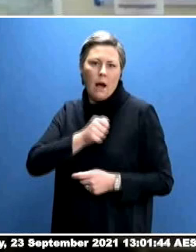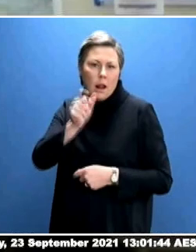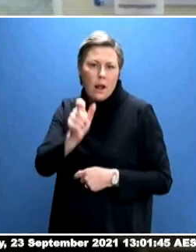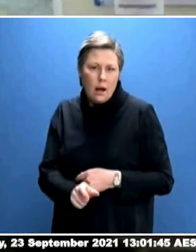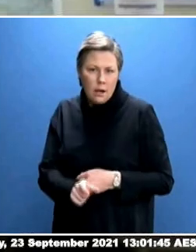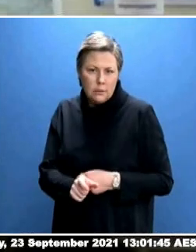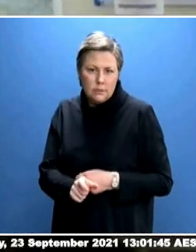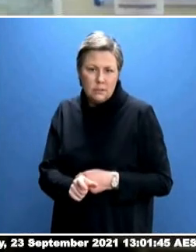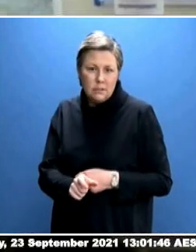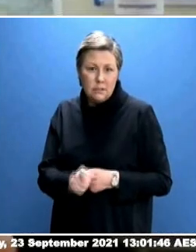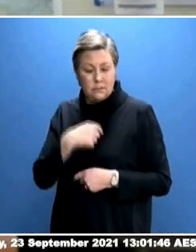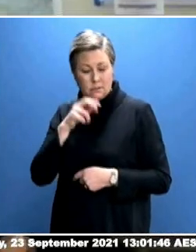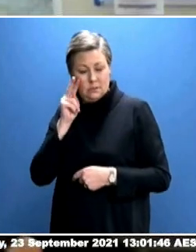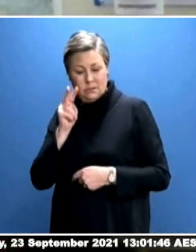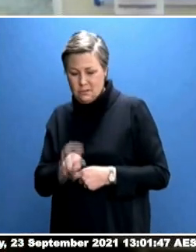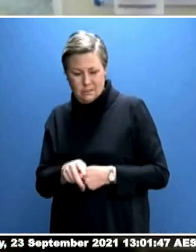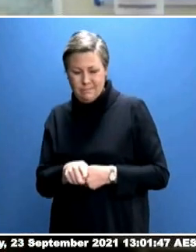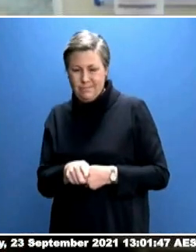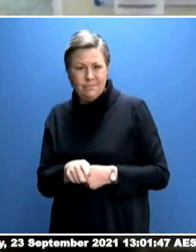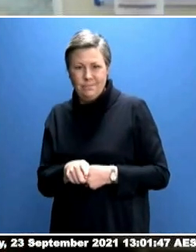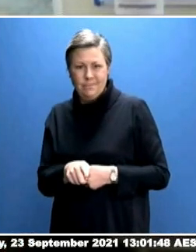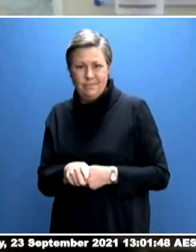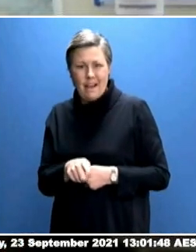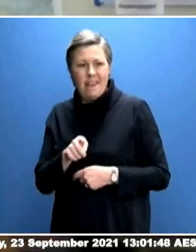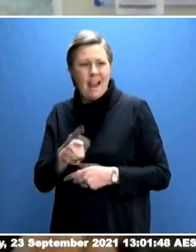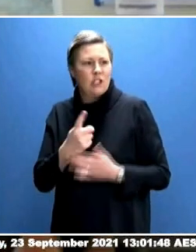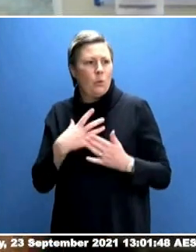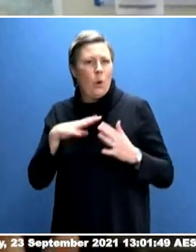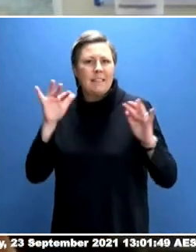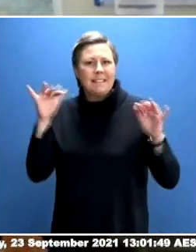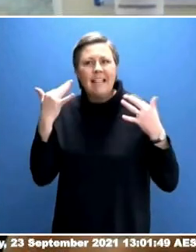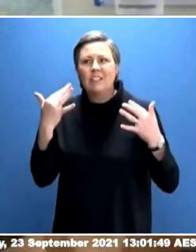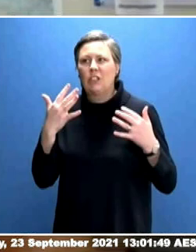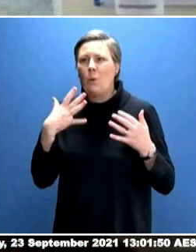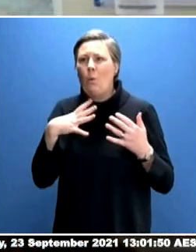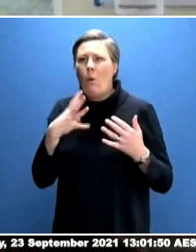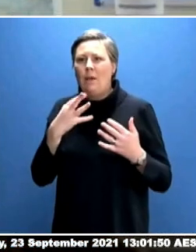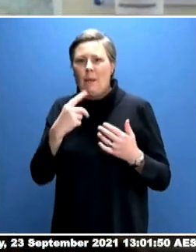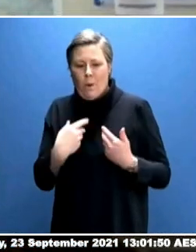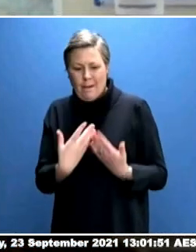crying out for attention and love and care, and then simply can't deal with it.